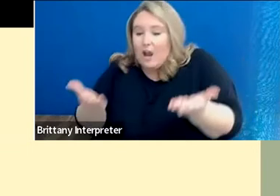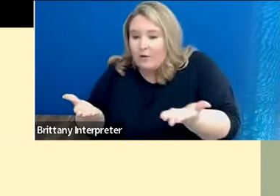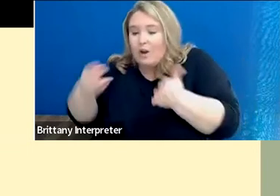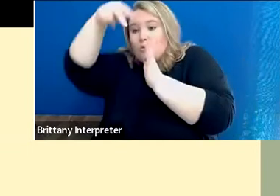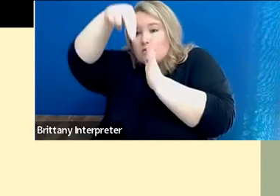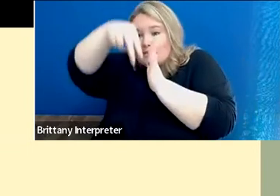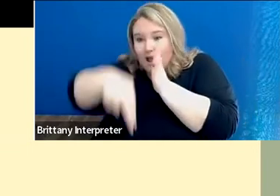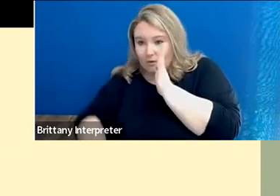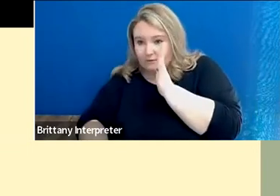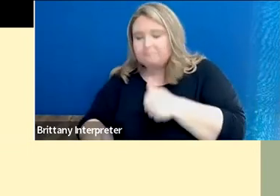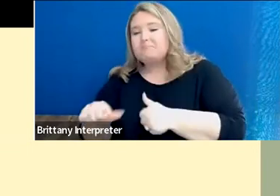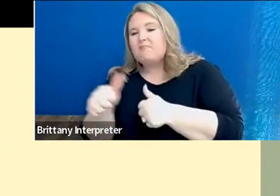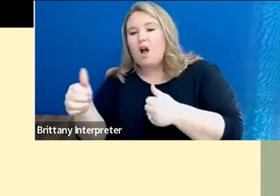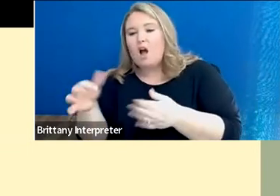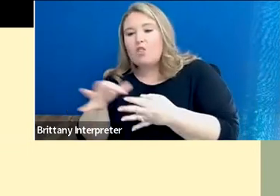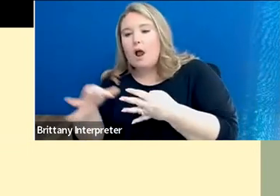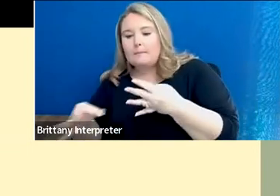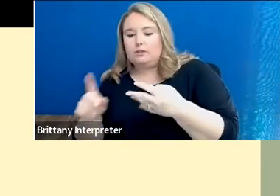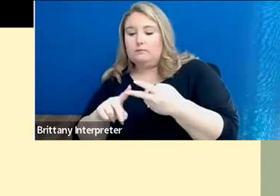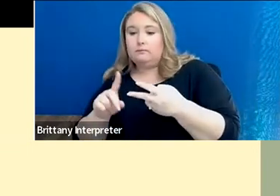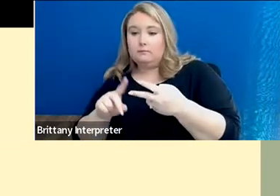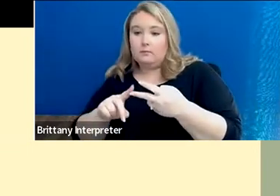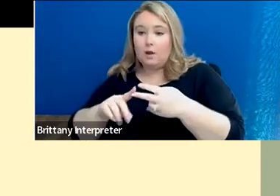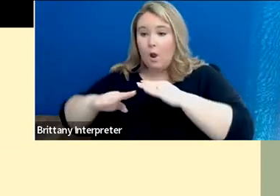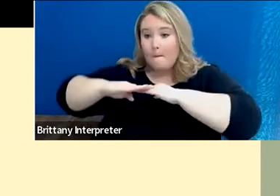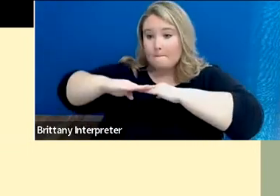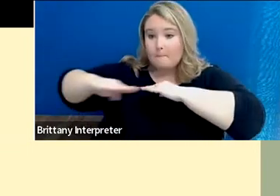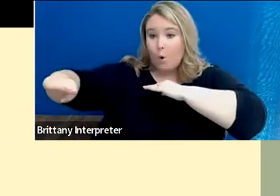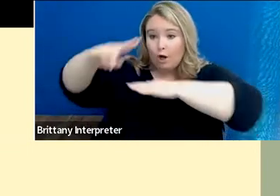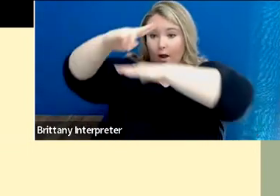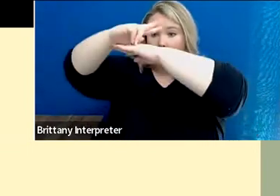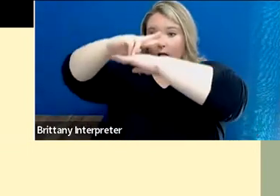Second option would be sliding you by a backboard. Third option would be putting you on what they call